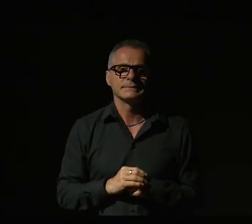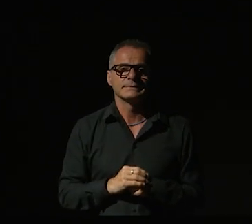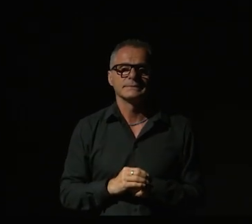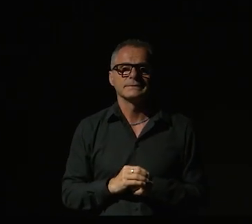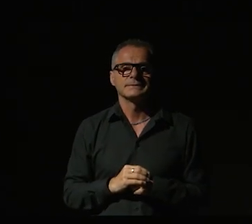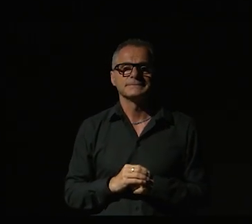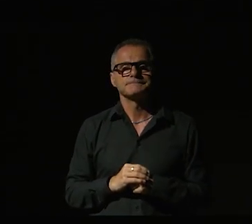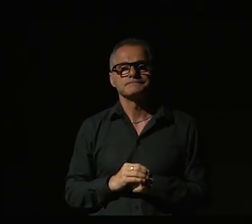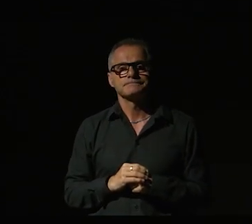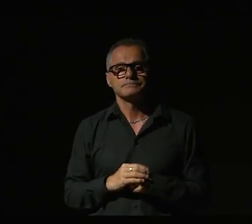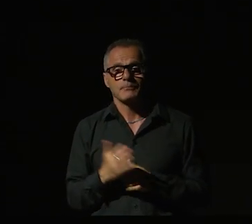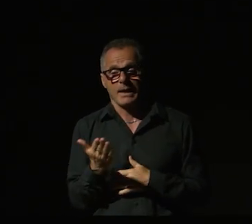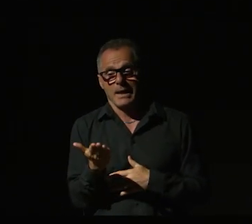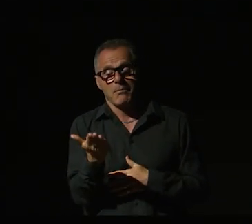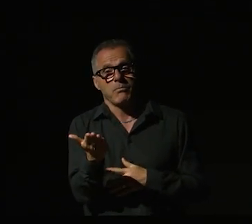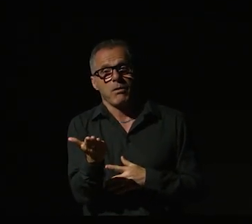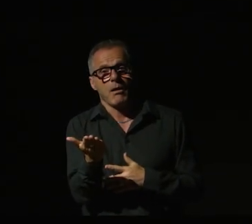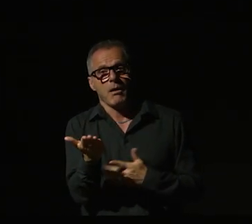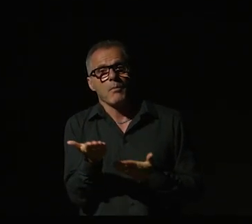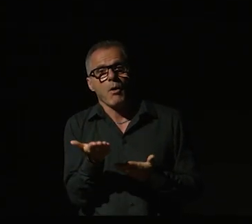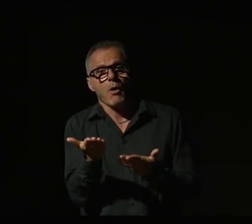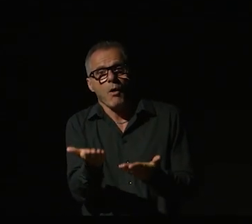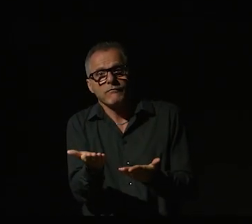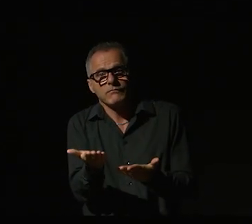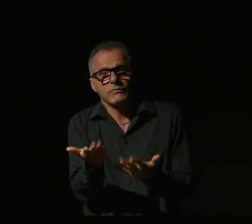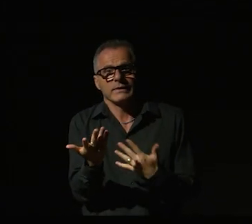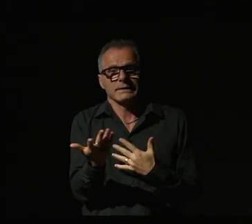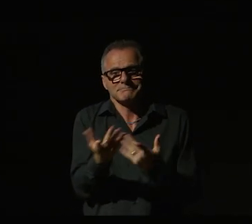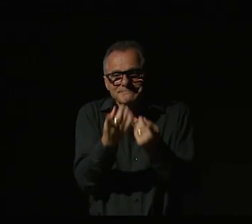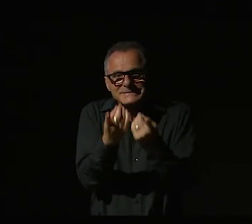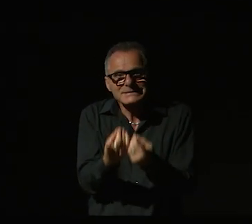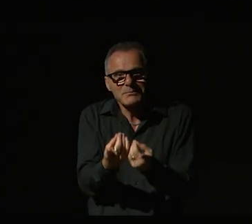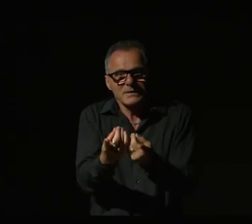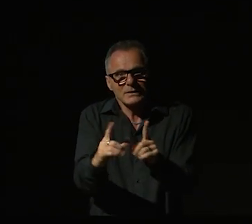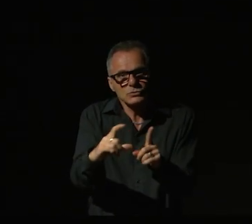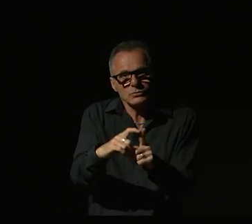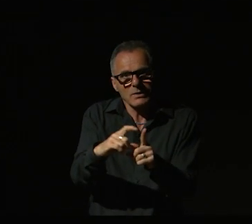Pan offering wool to Diana left to it